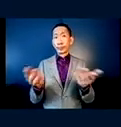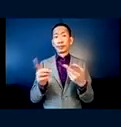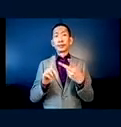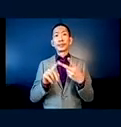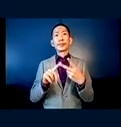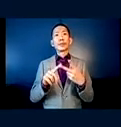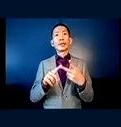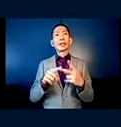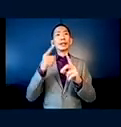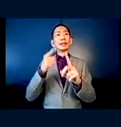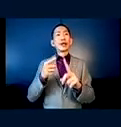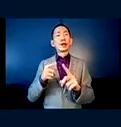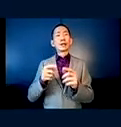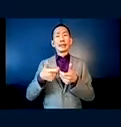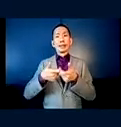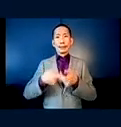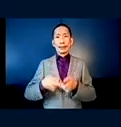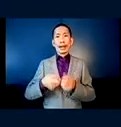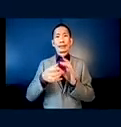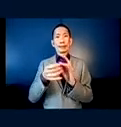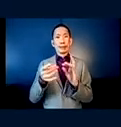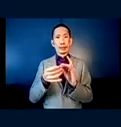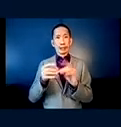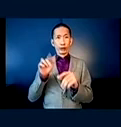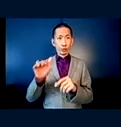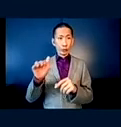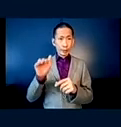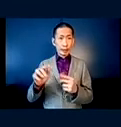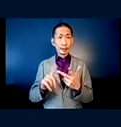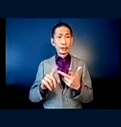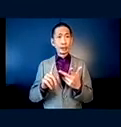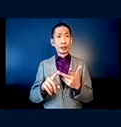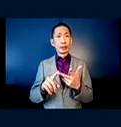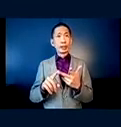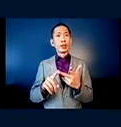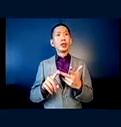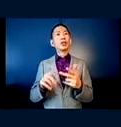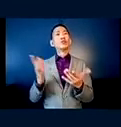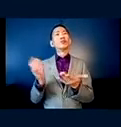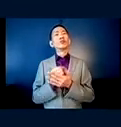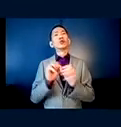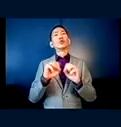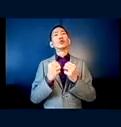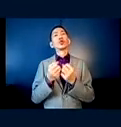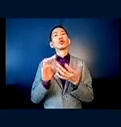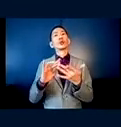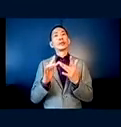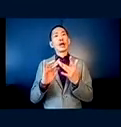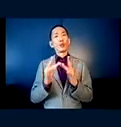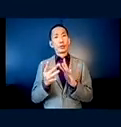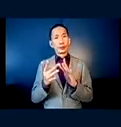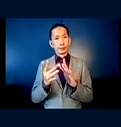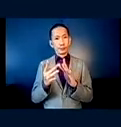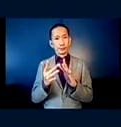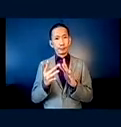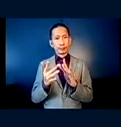PHONE MINUTES, EASIER TO ADMINISTER. ONE IS TARGETED AS REMINDERS, ONE IS MOBILIZATION OF SOCIAL